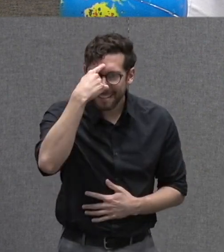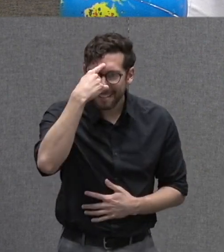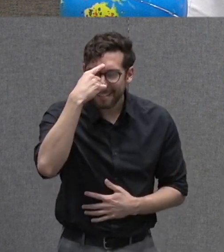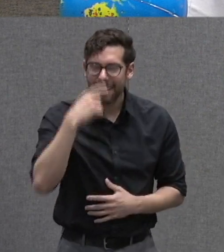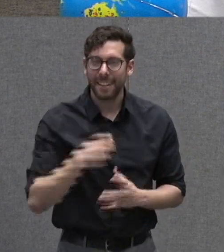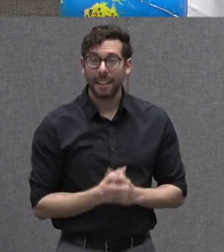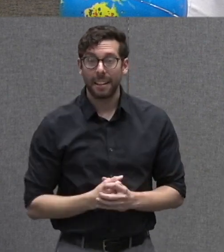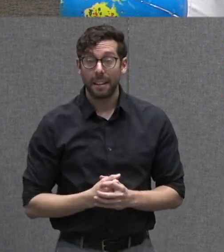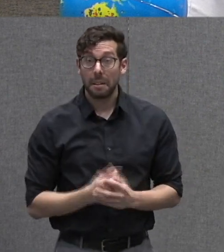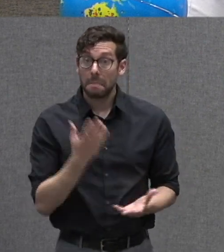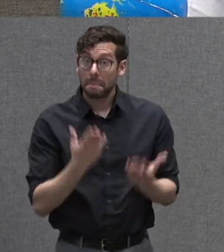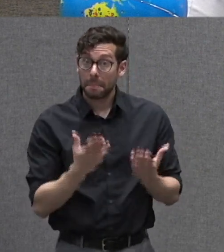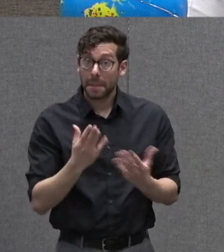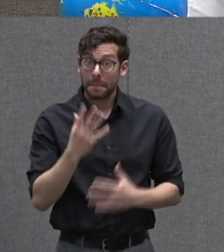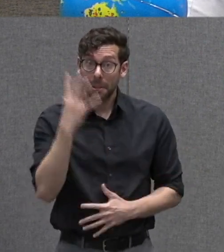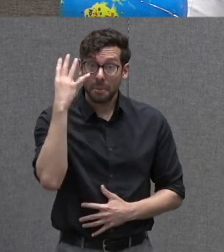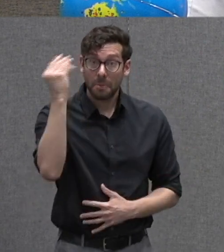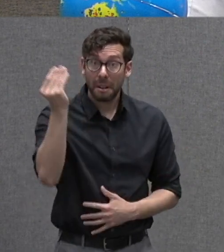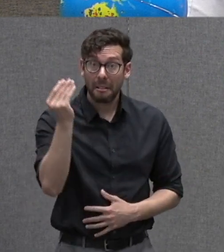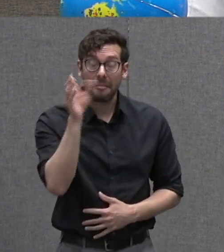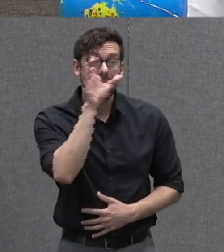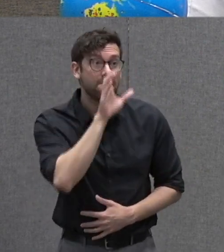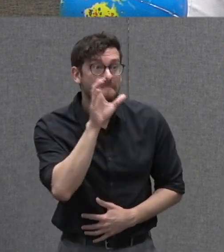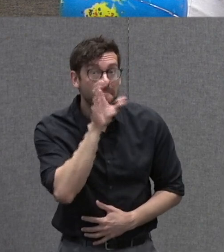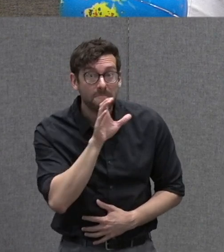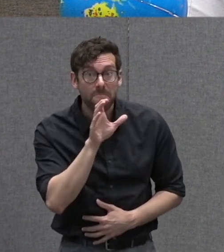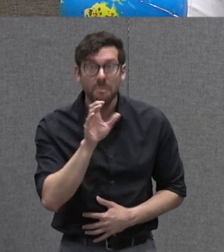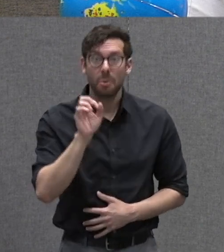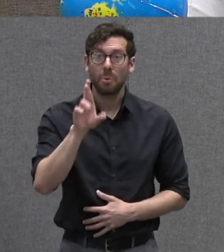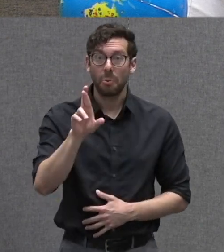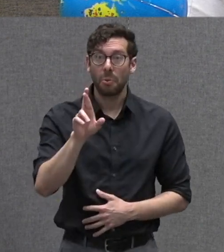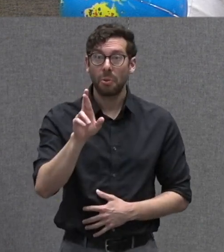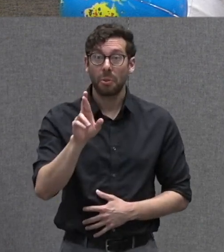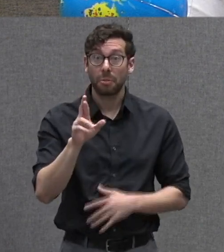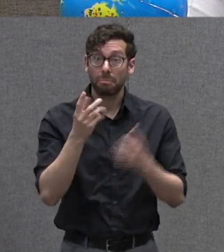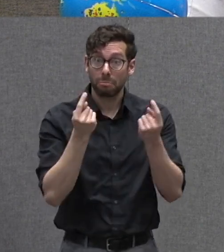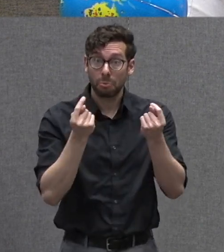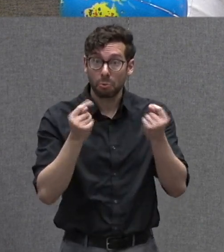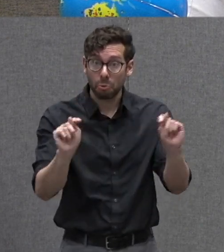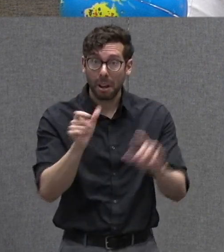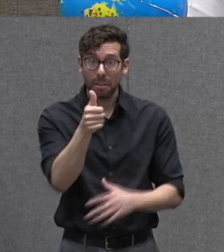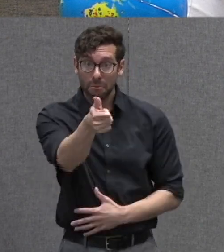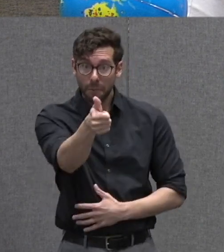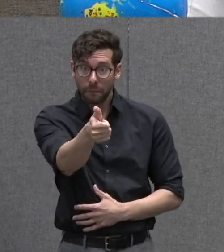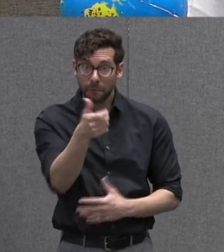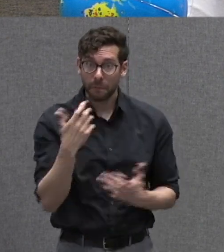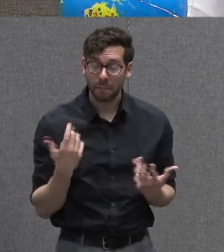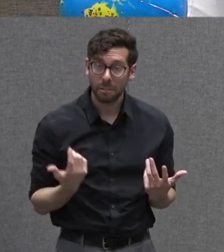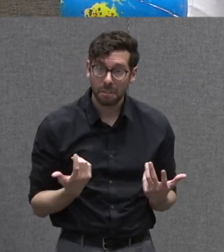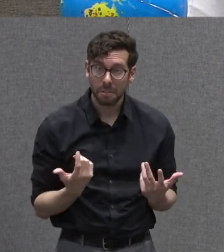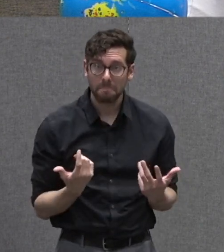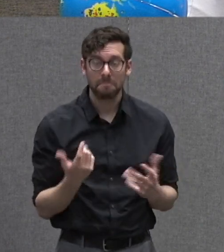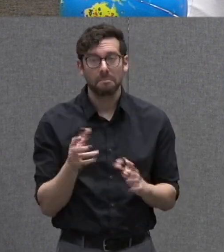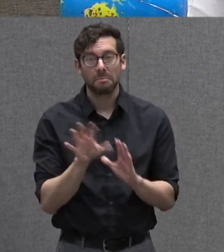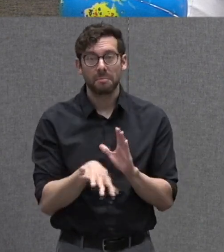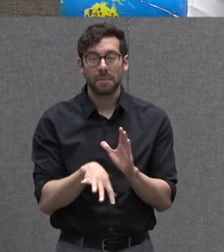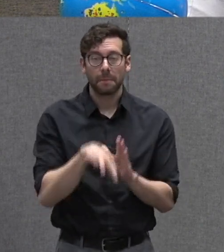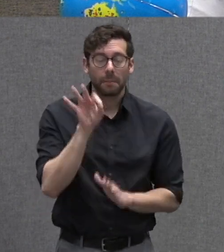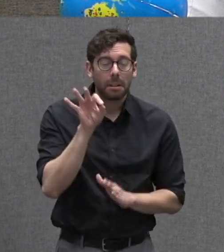or go and try and do by yourself. Find a kite, fly it up high.